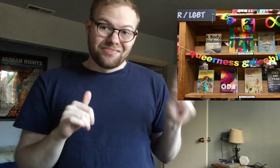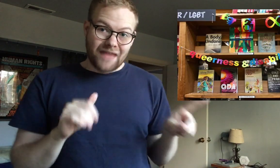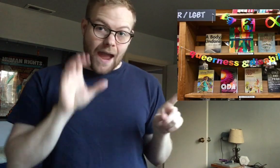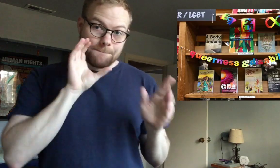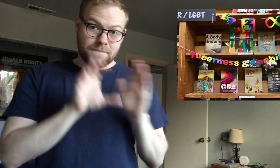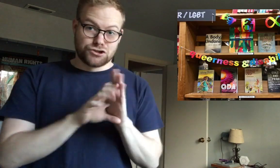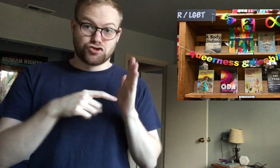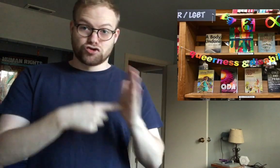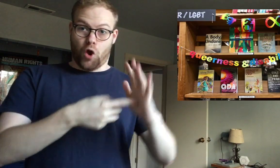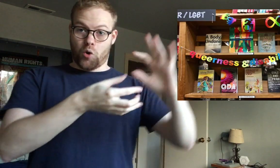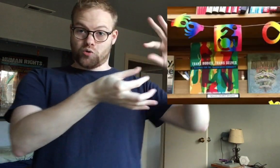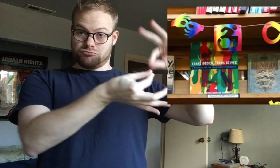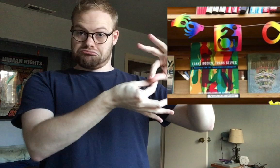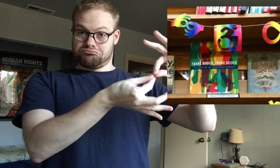That picture shows [interpret].